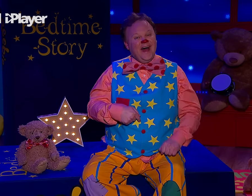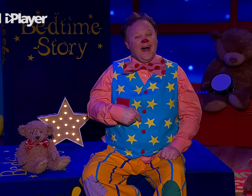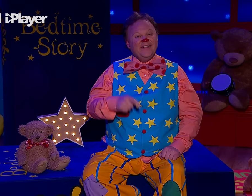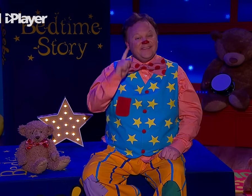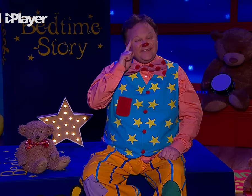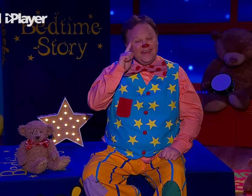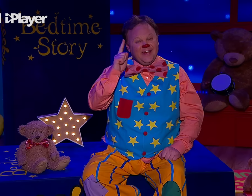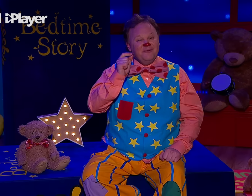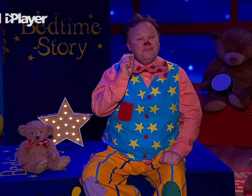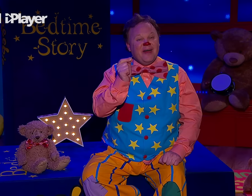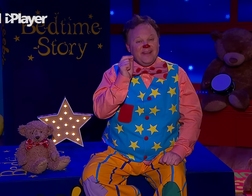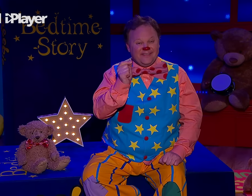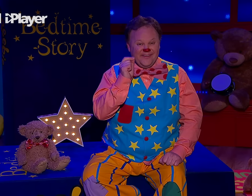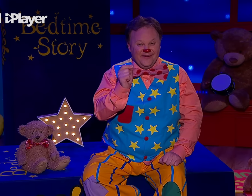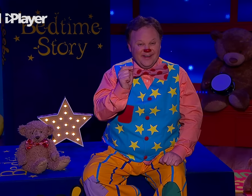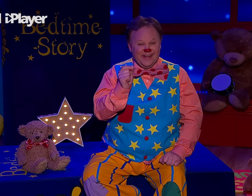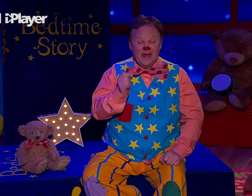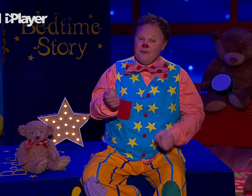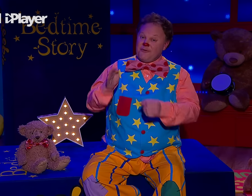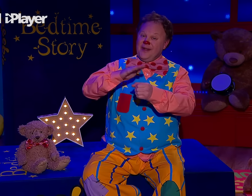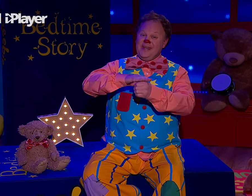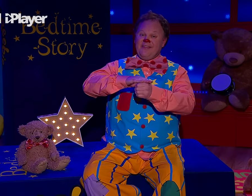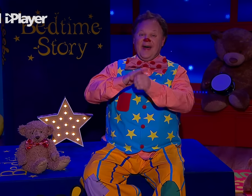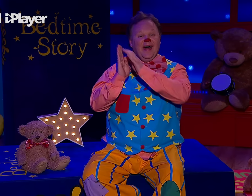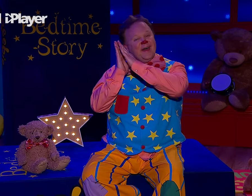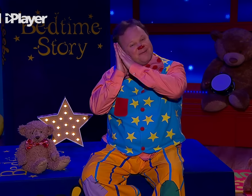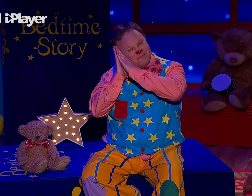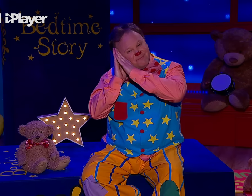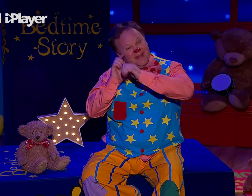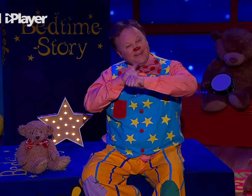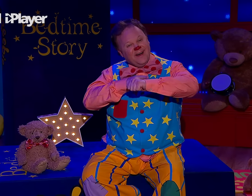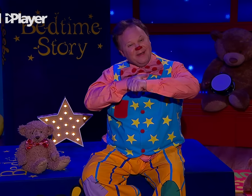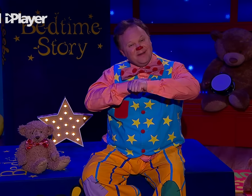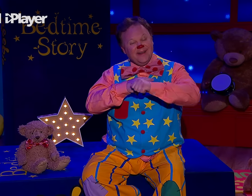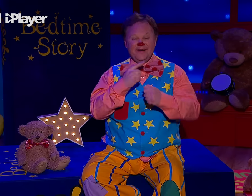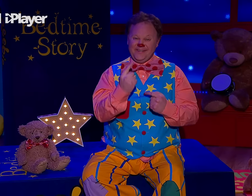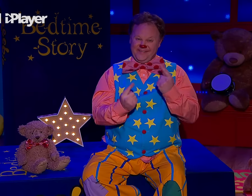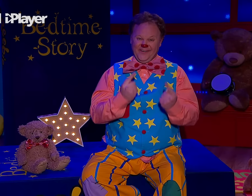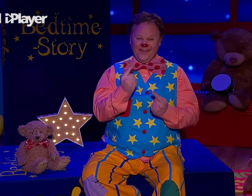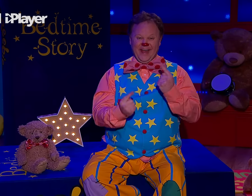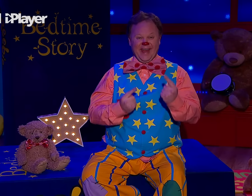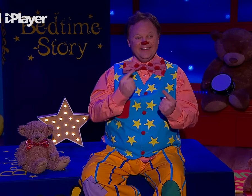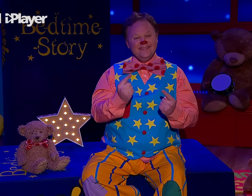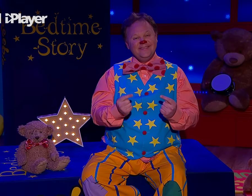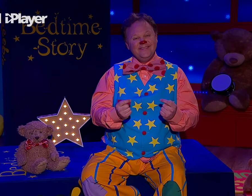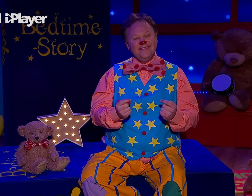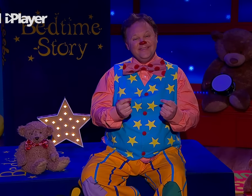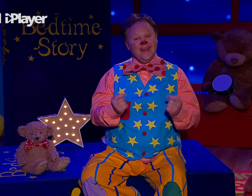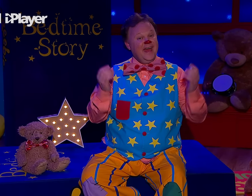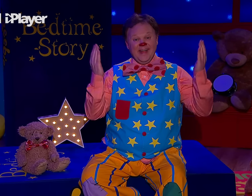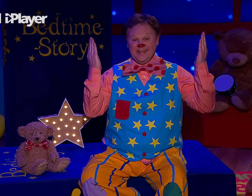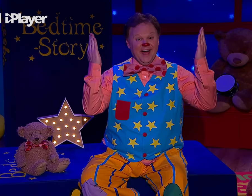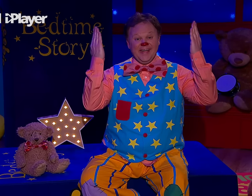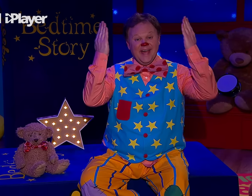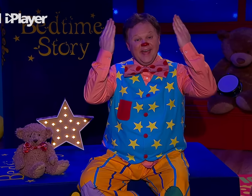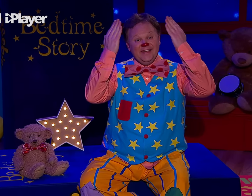i'll see you very soon for another bedtime story night night